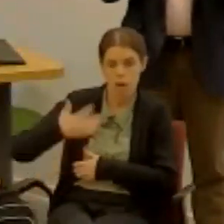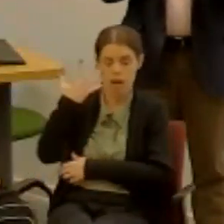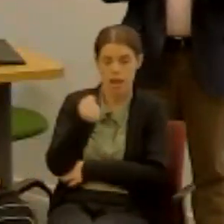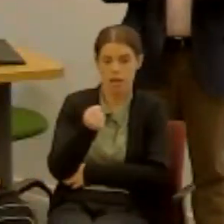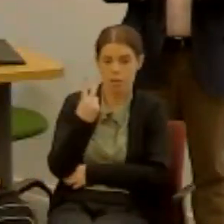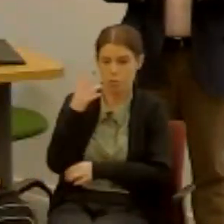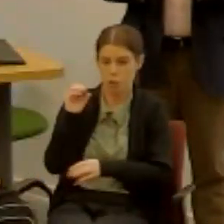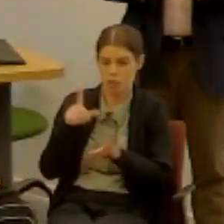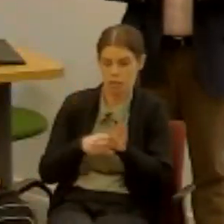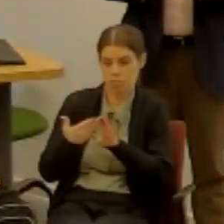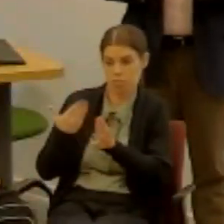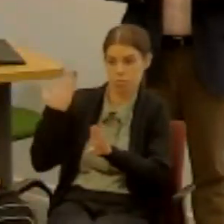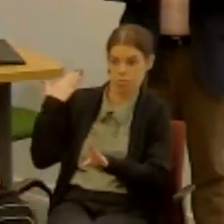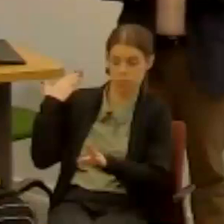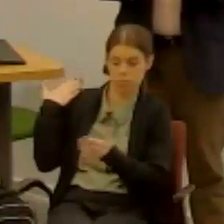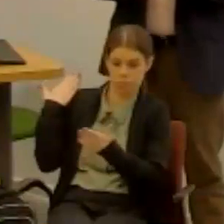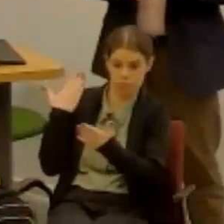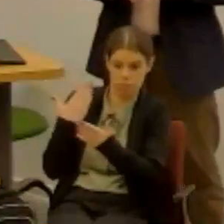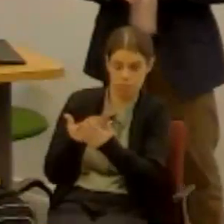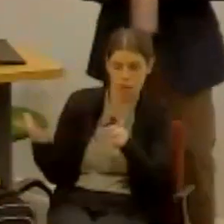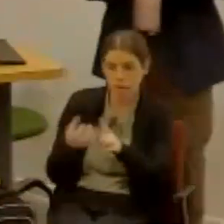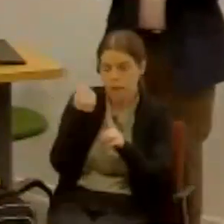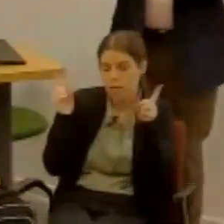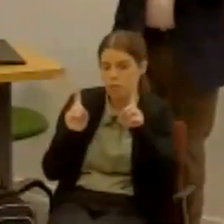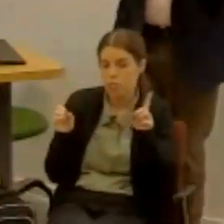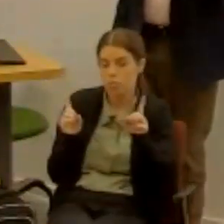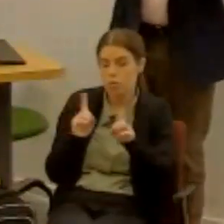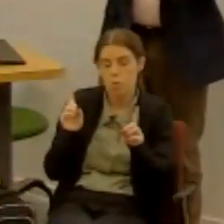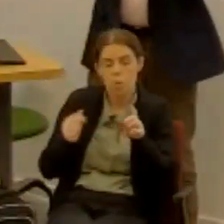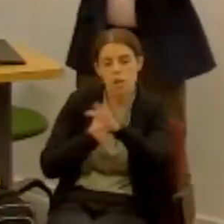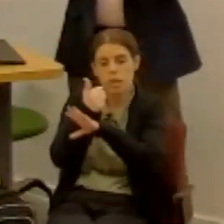the last 20 years or so. and what we found in this was that what set the cases where